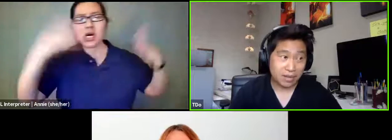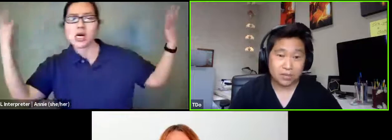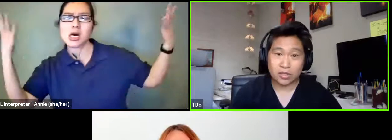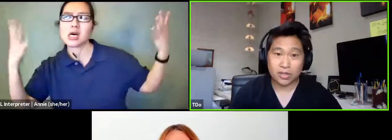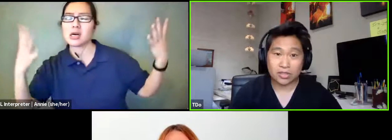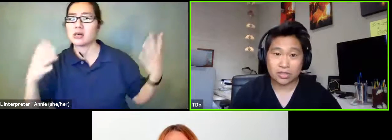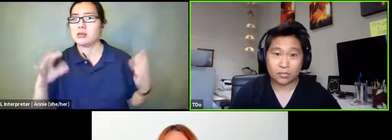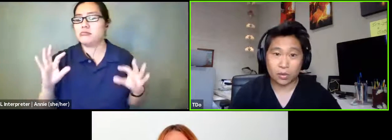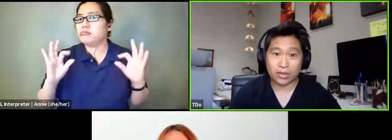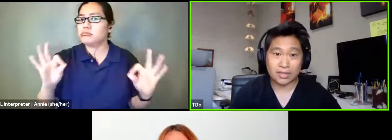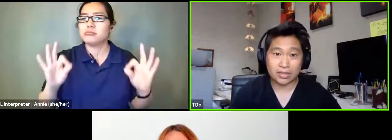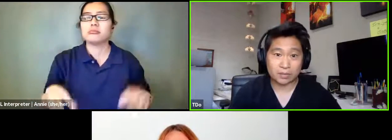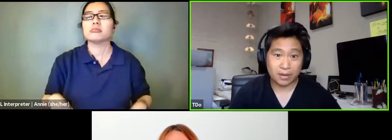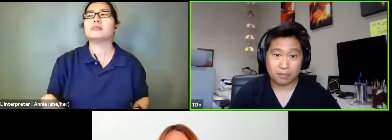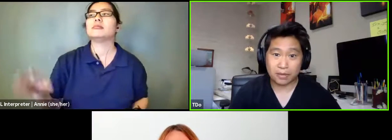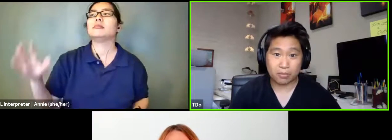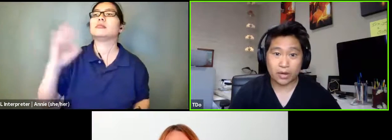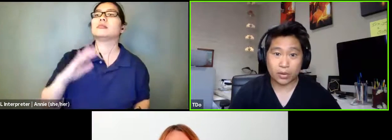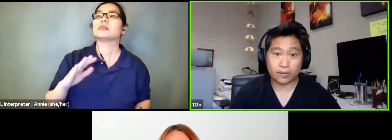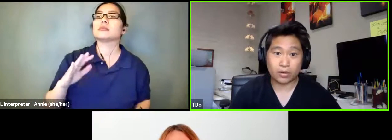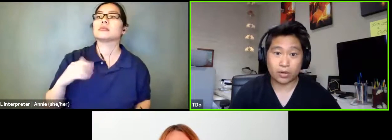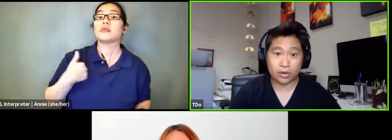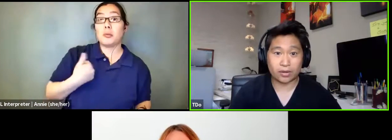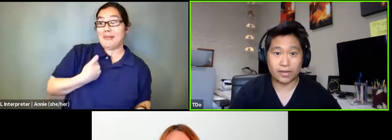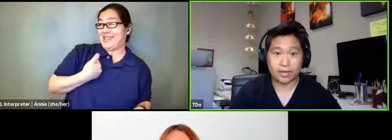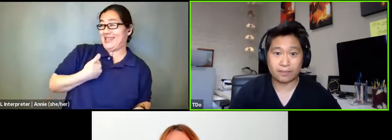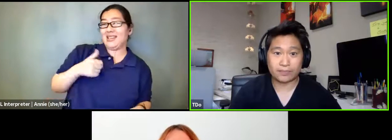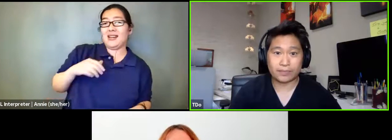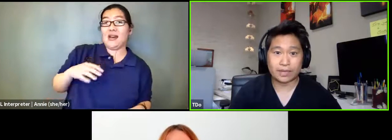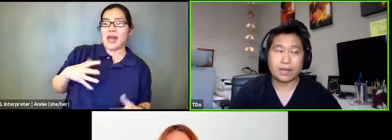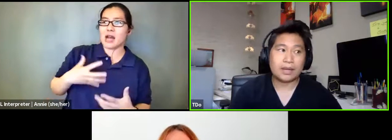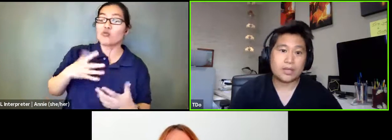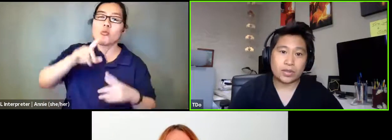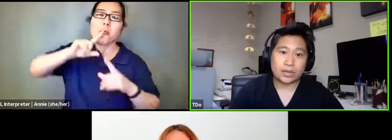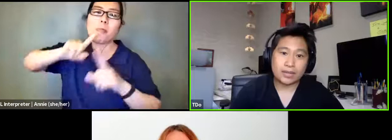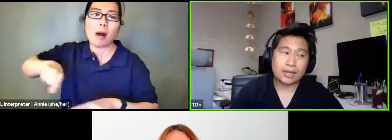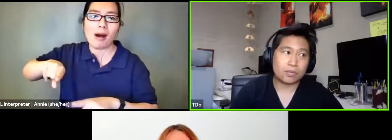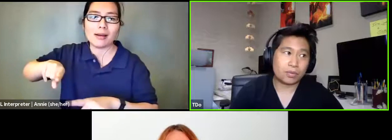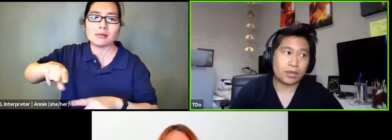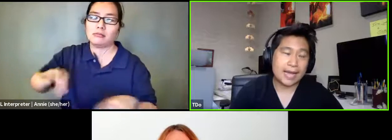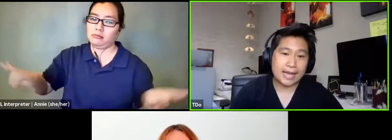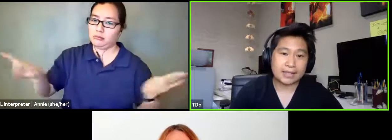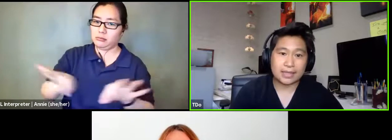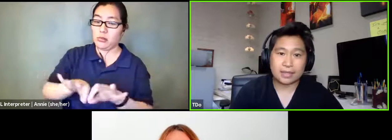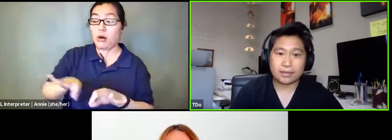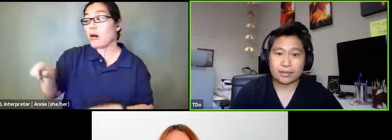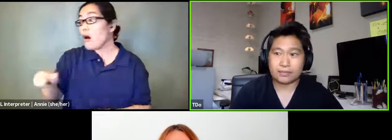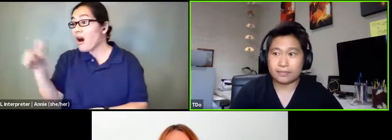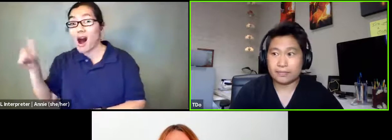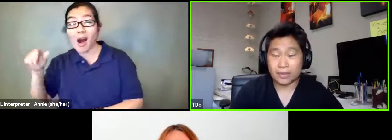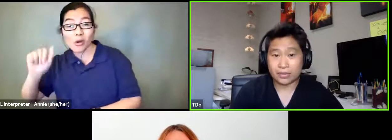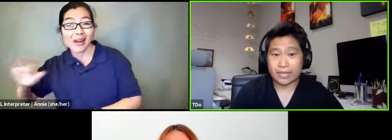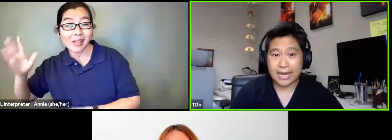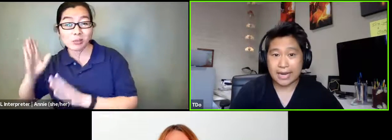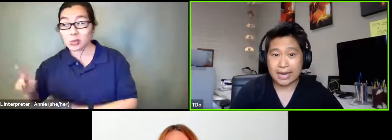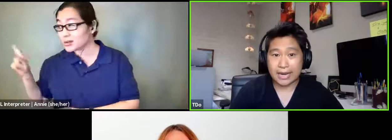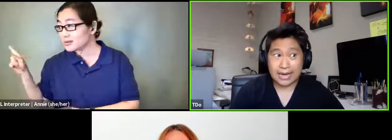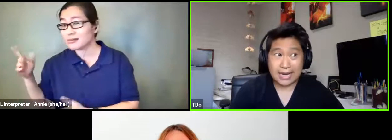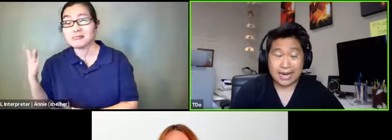maybe donations for organizations might be a priority for her or him. I think literally asking: